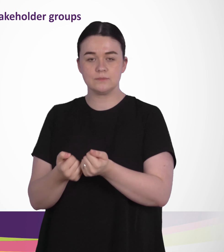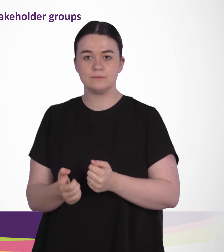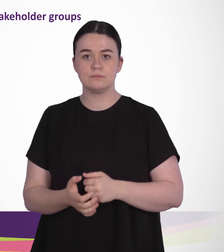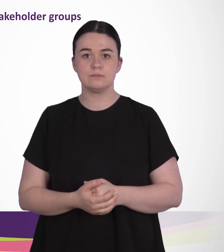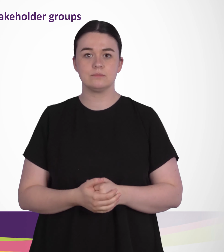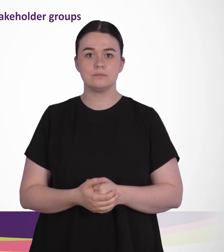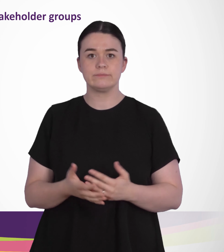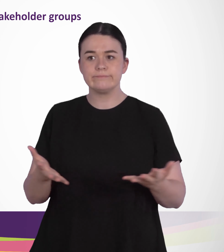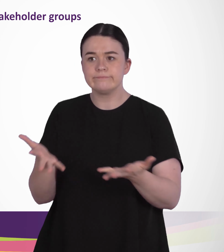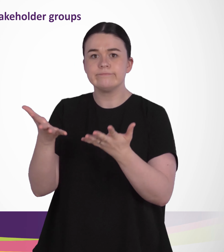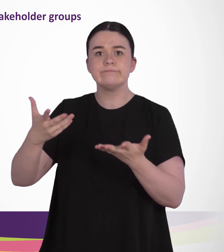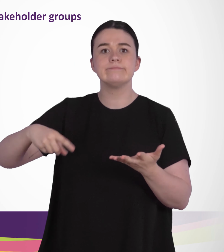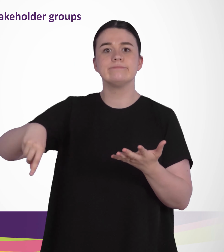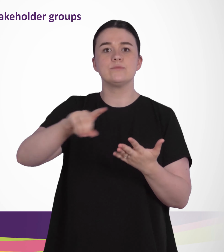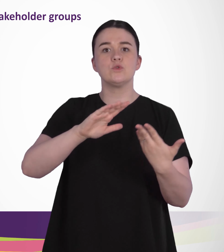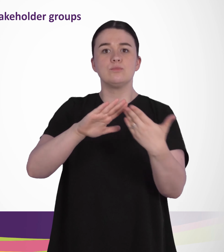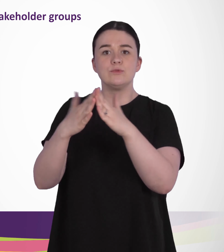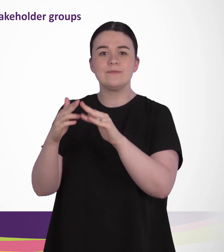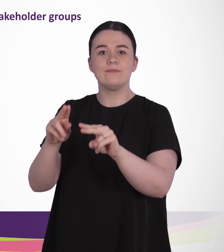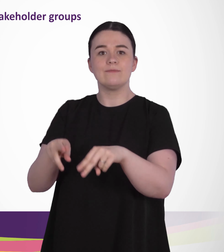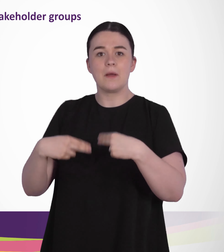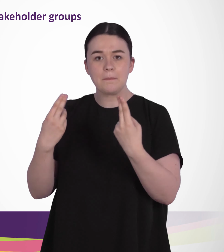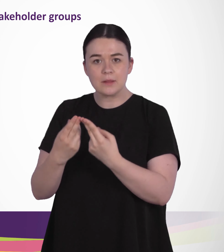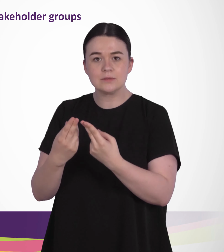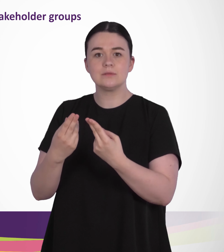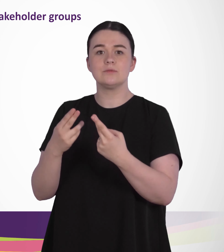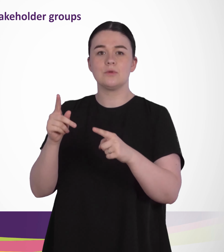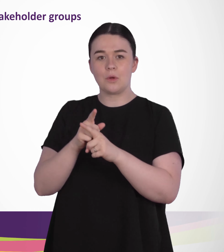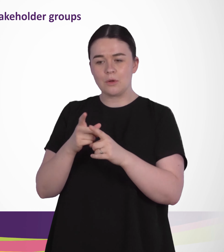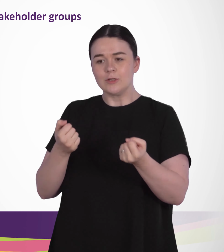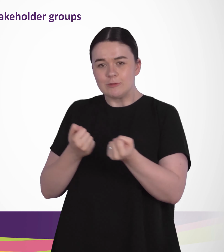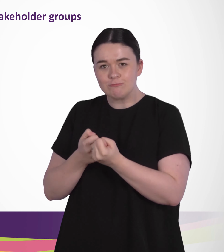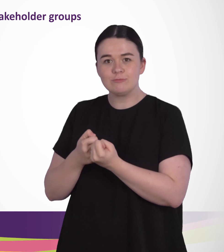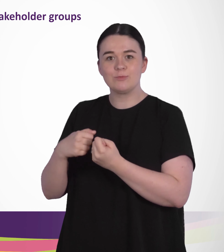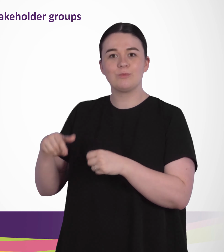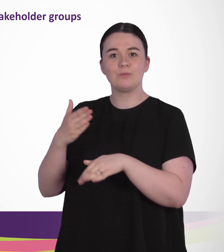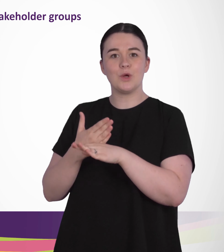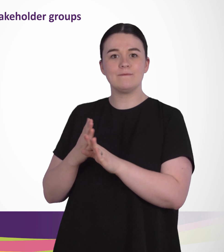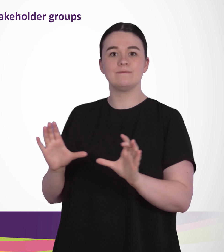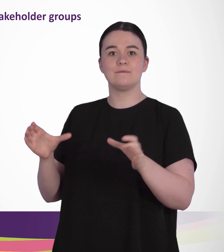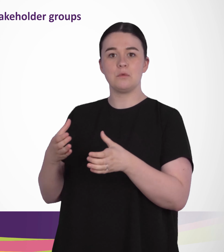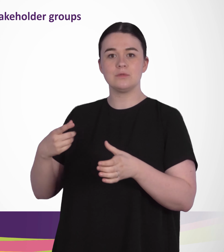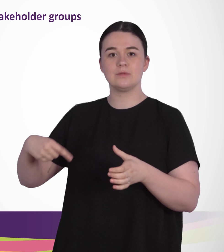empowering communities and families, and a strong and supported workforce,